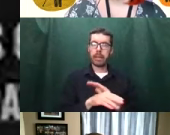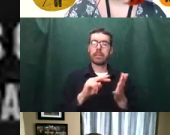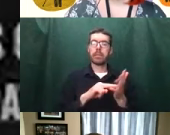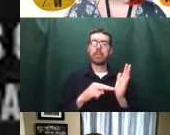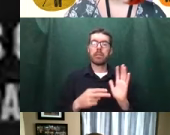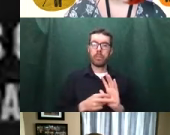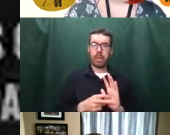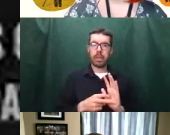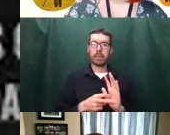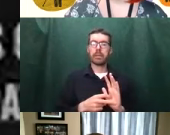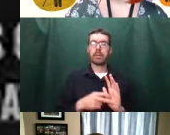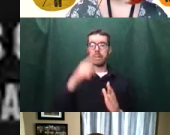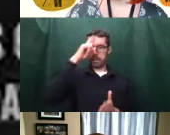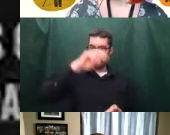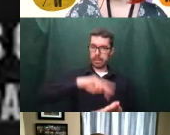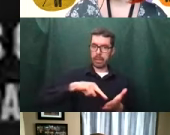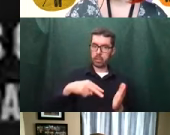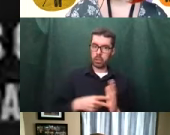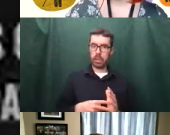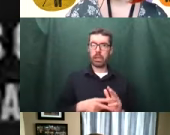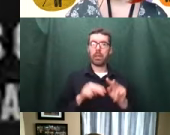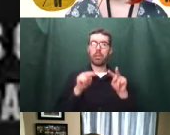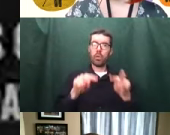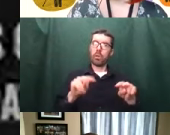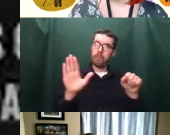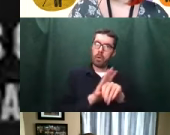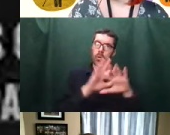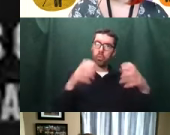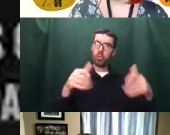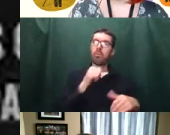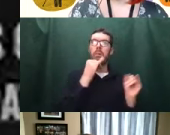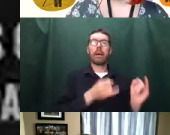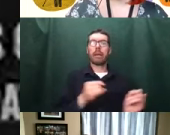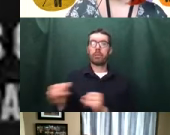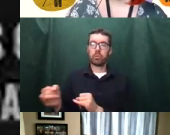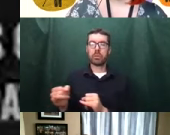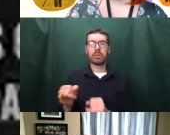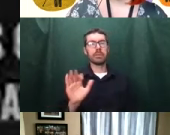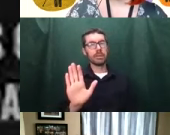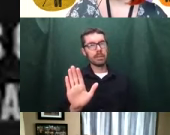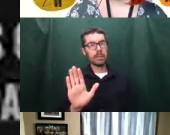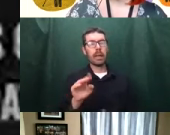created collectively instead of individually. But as we know, access is much more complex